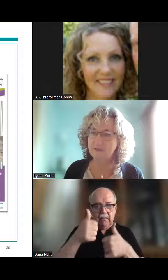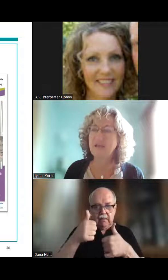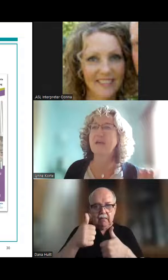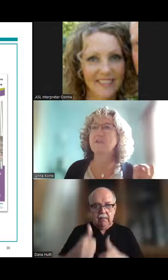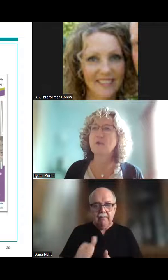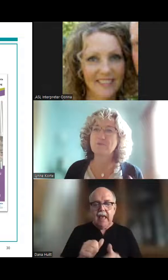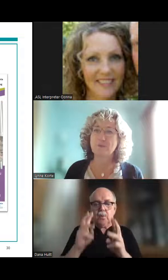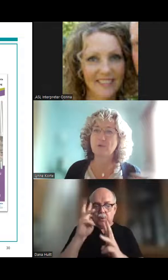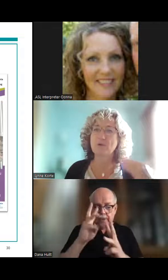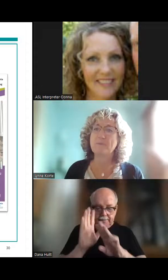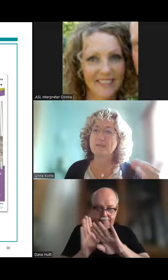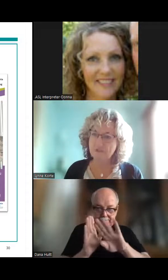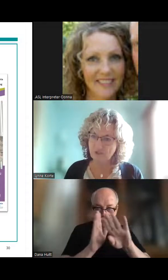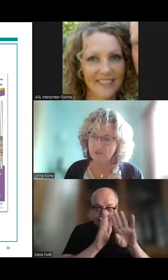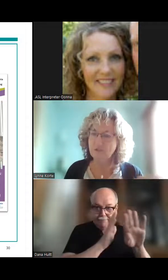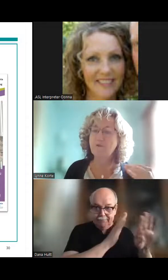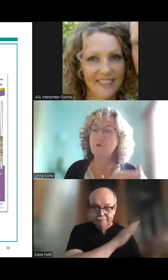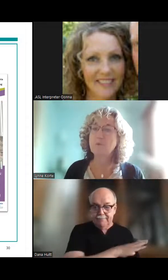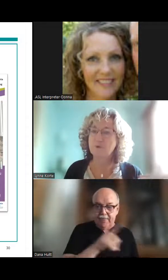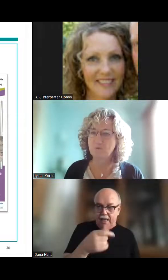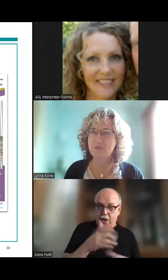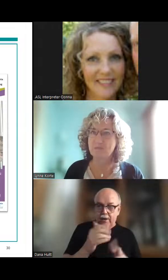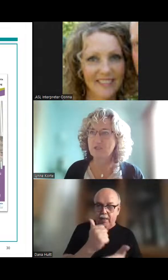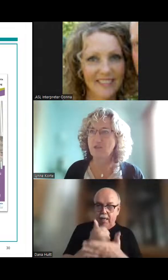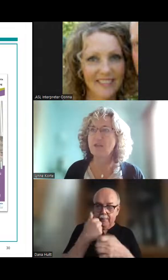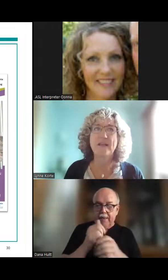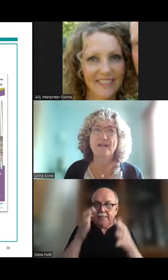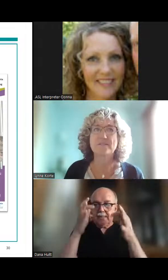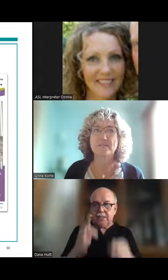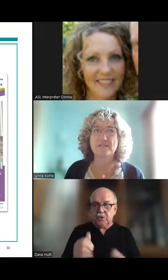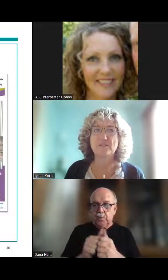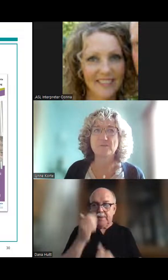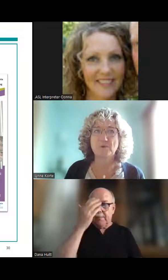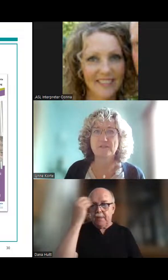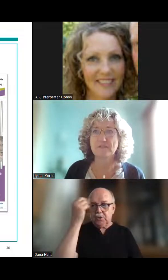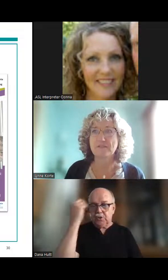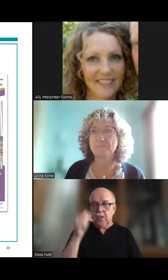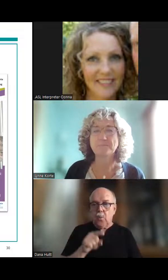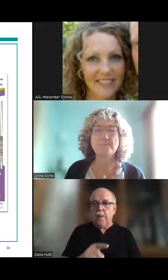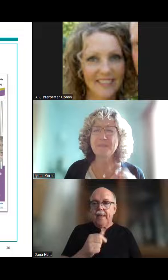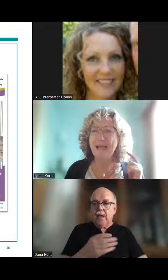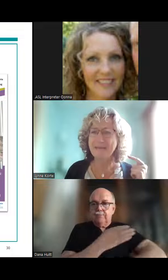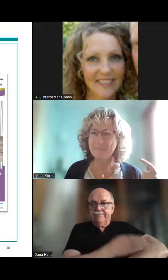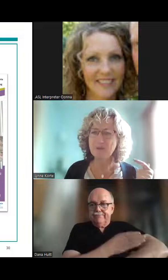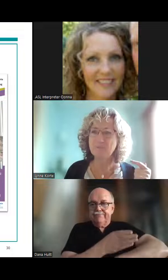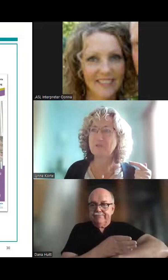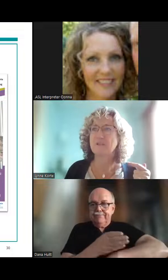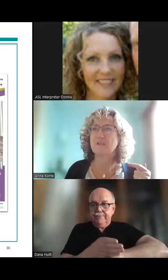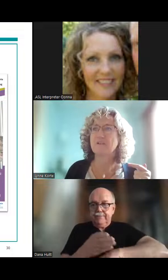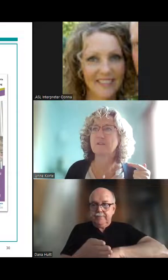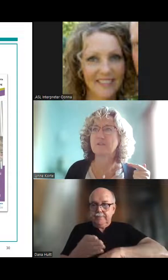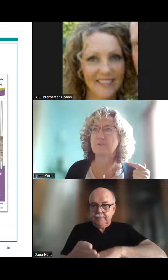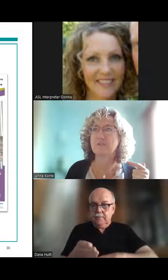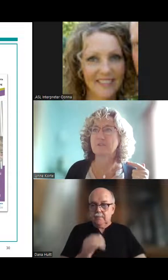training programs you mentioned. >> Christine Morris: